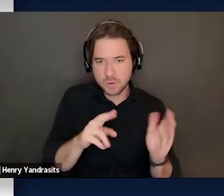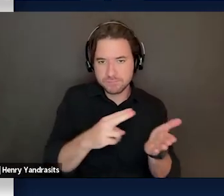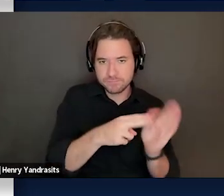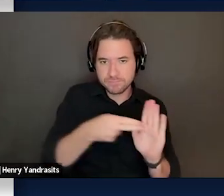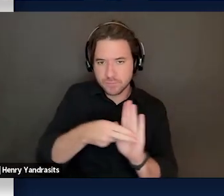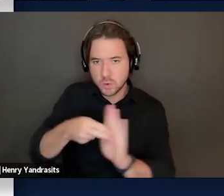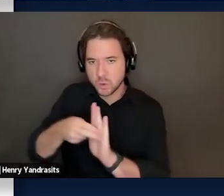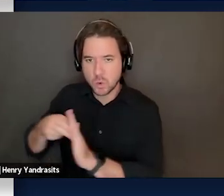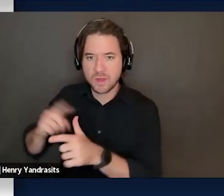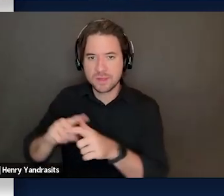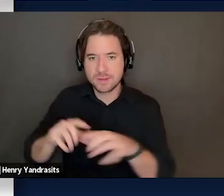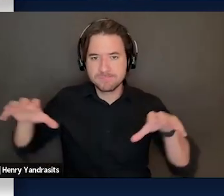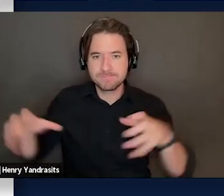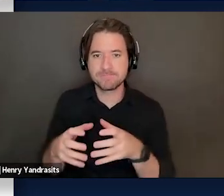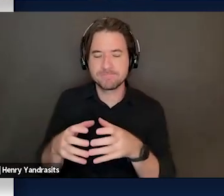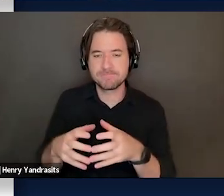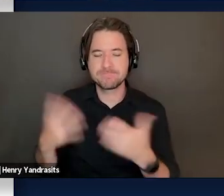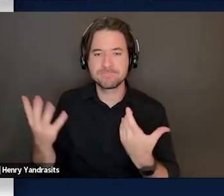And after our preliminary analysis, we had four themes that popped up.